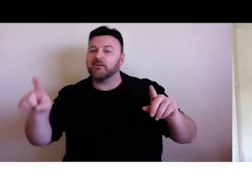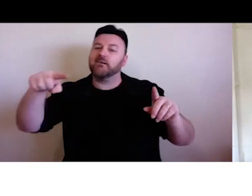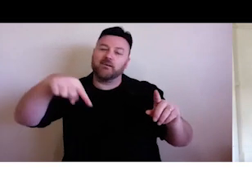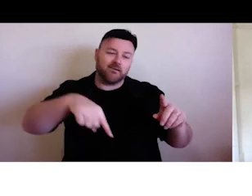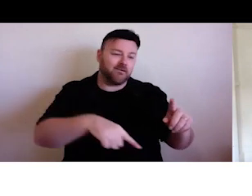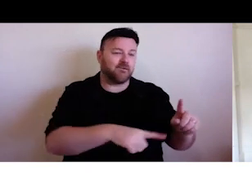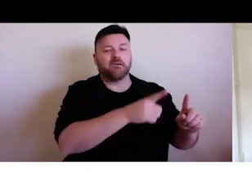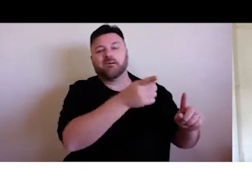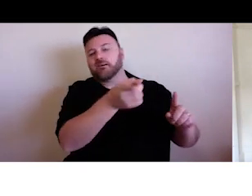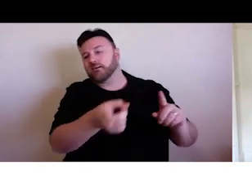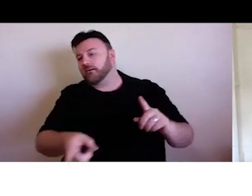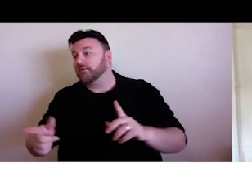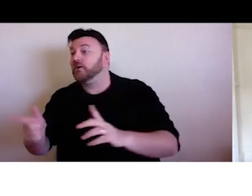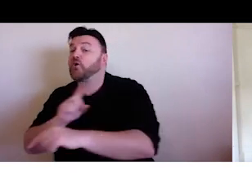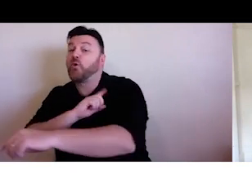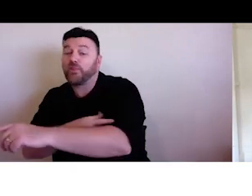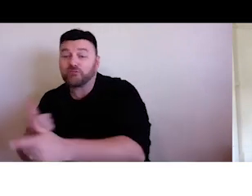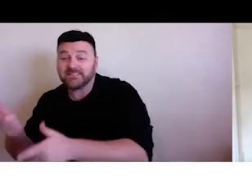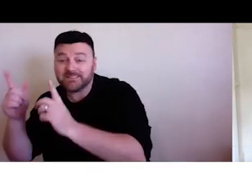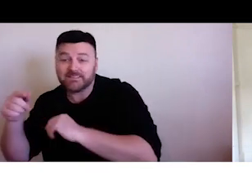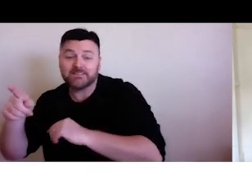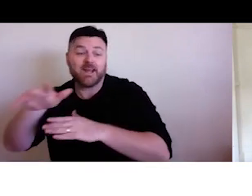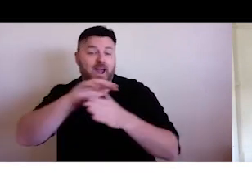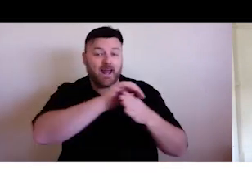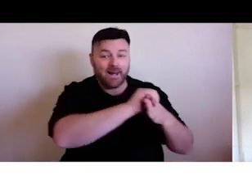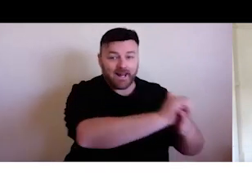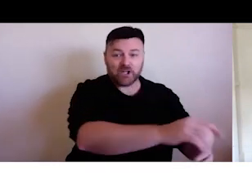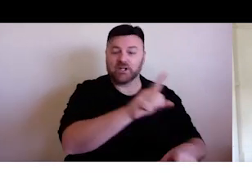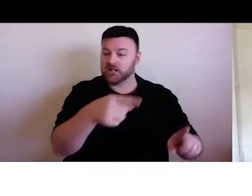When I say "system", I mean any group of people, organisation,